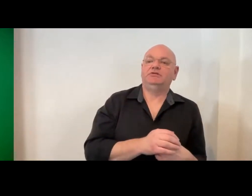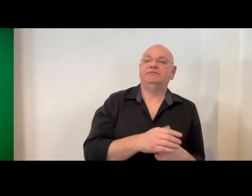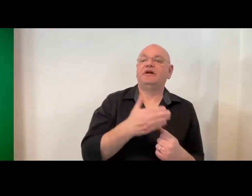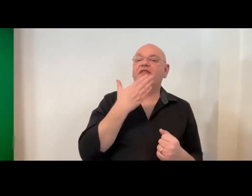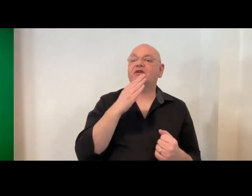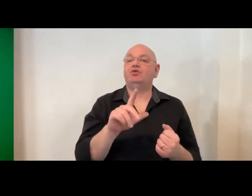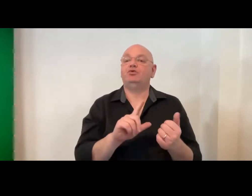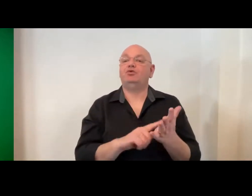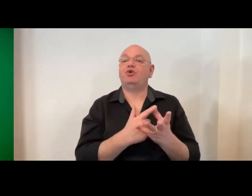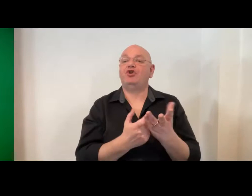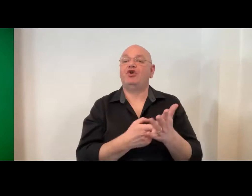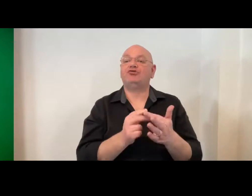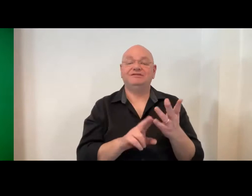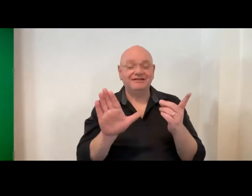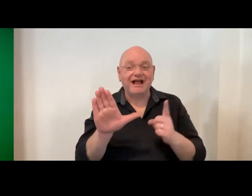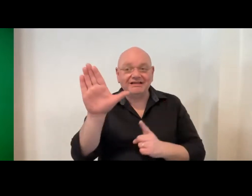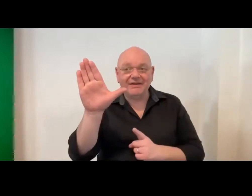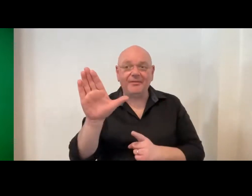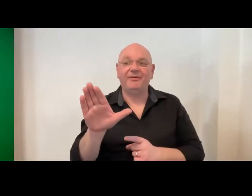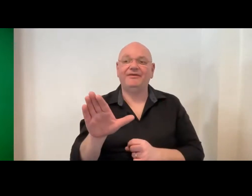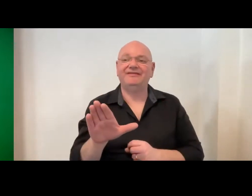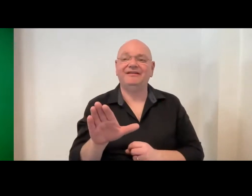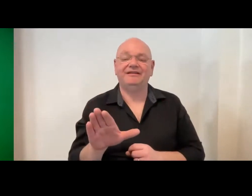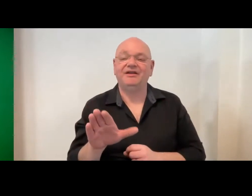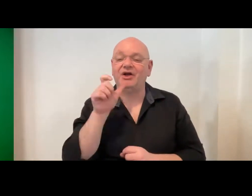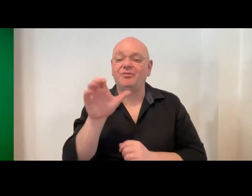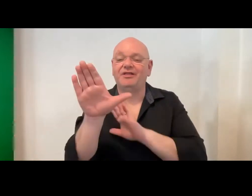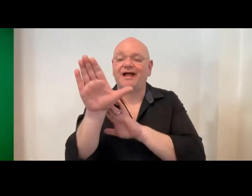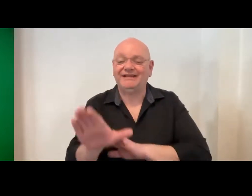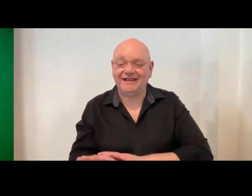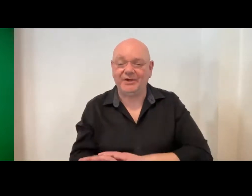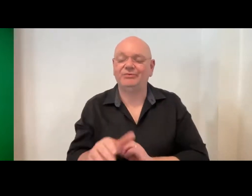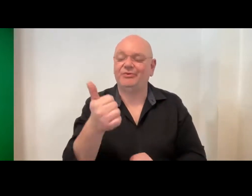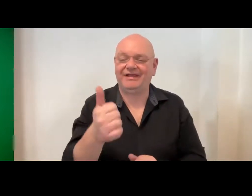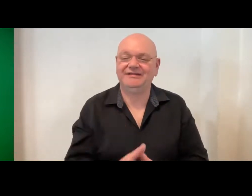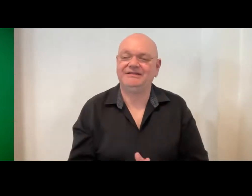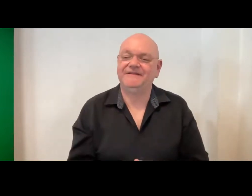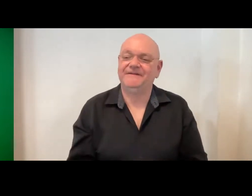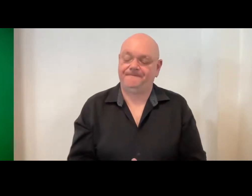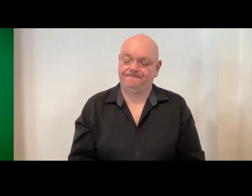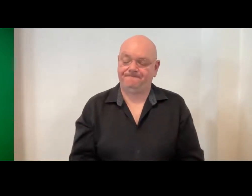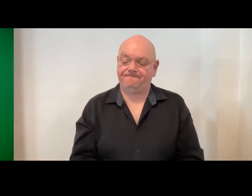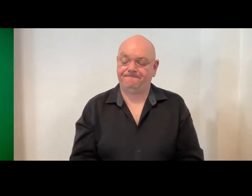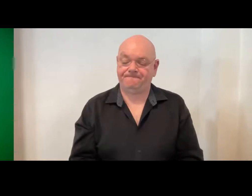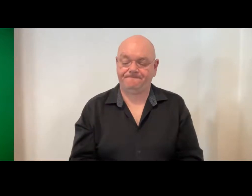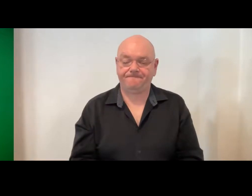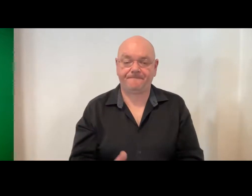the diversity of the local communities. This can mean, they suggested, that there is a risk